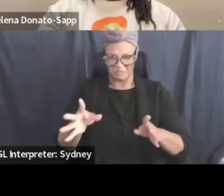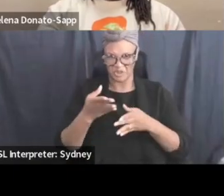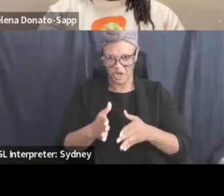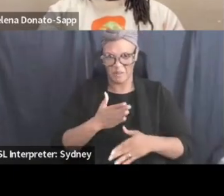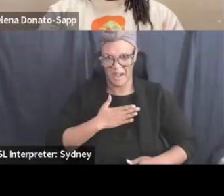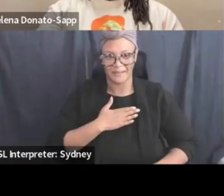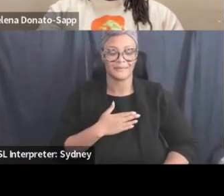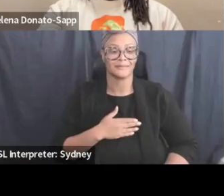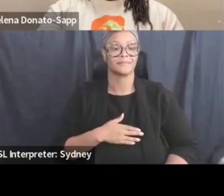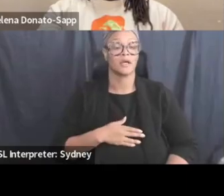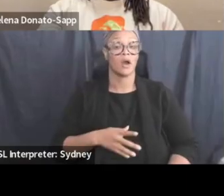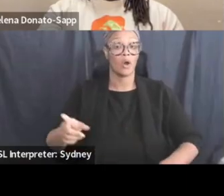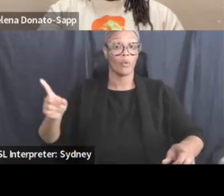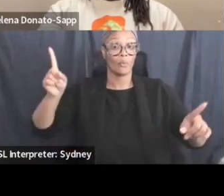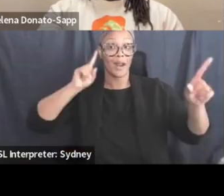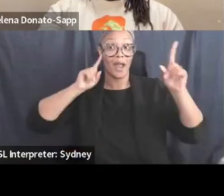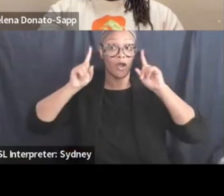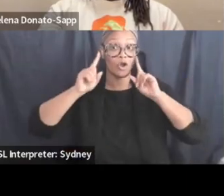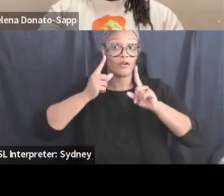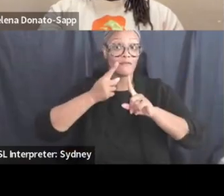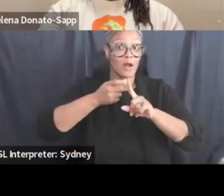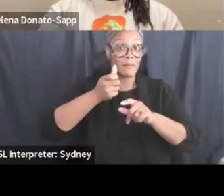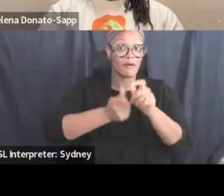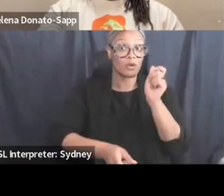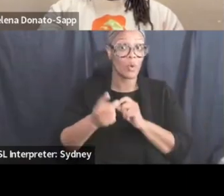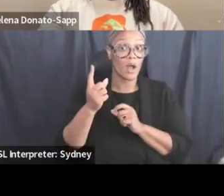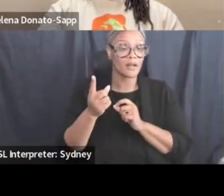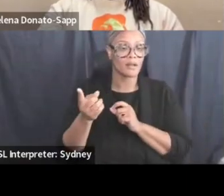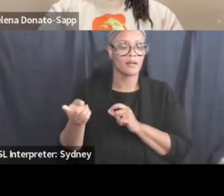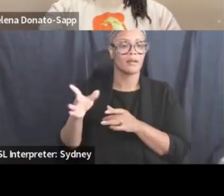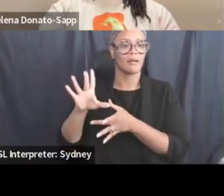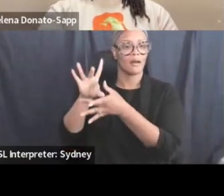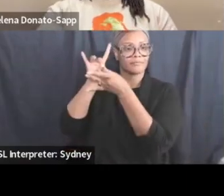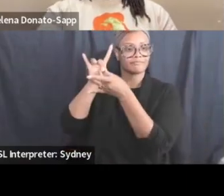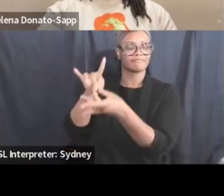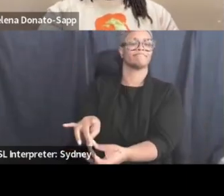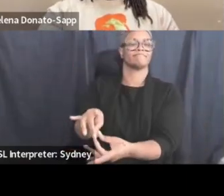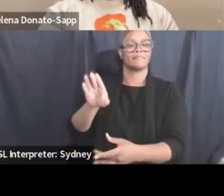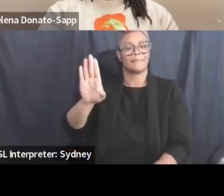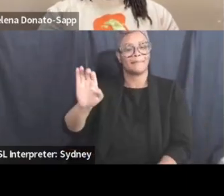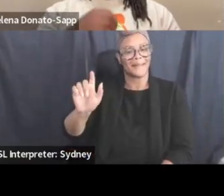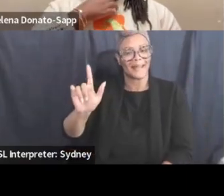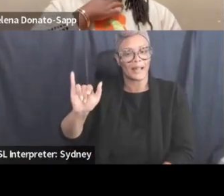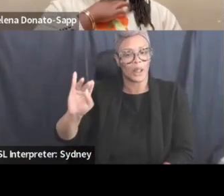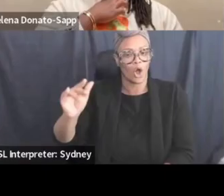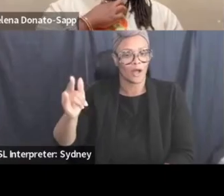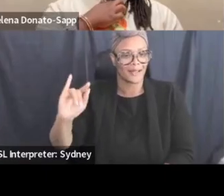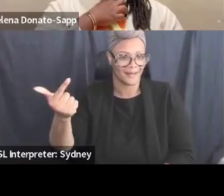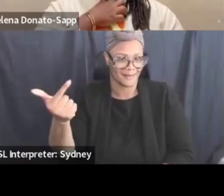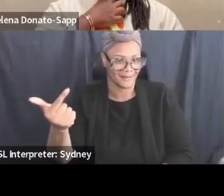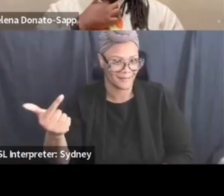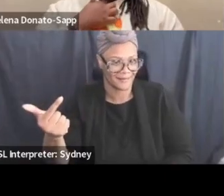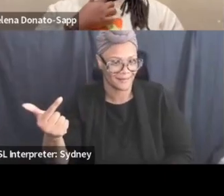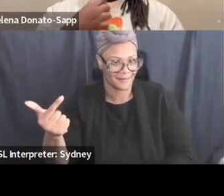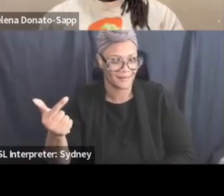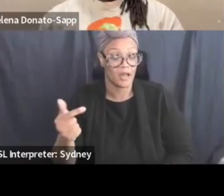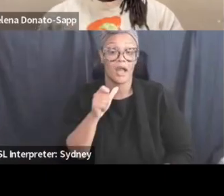belonging. How do we ensure that not only that uh children belong but families in the in the culture